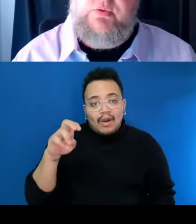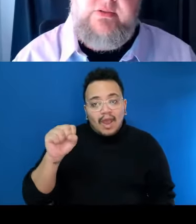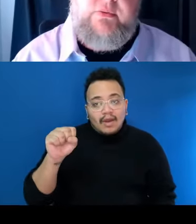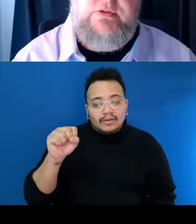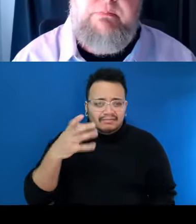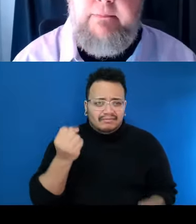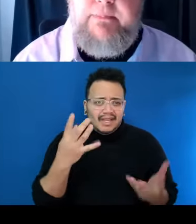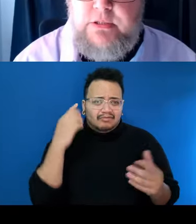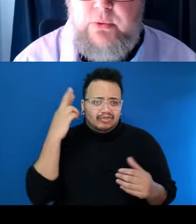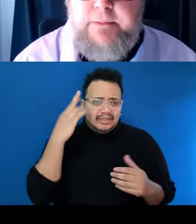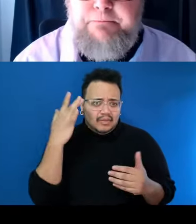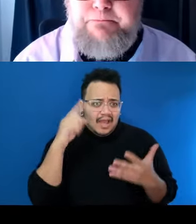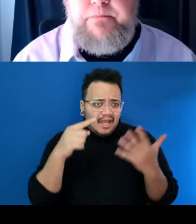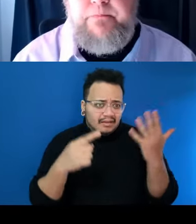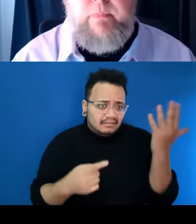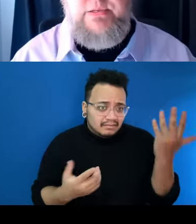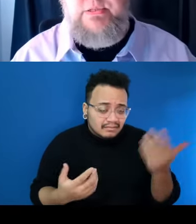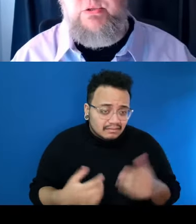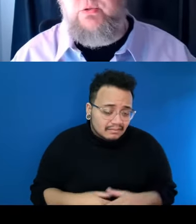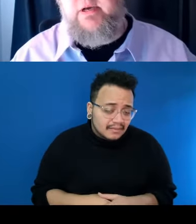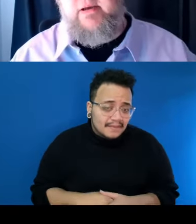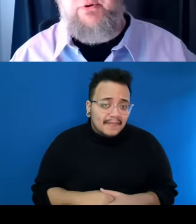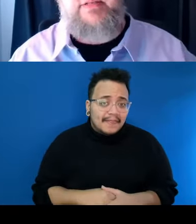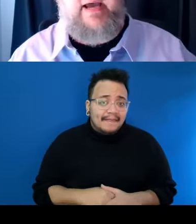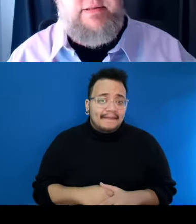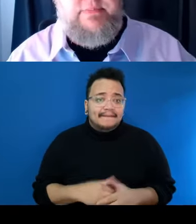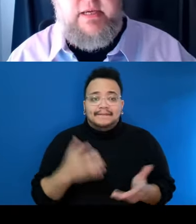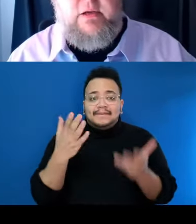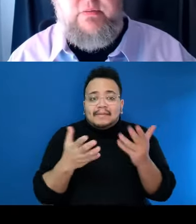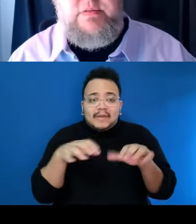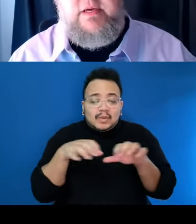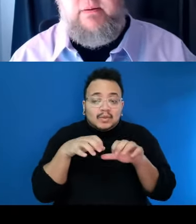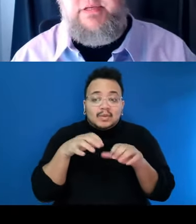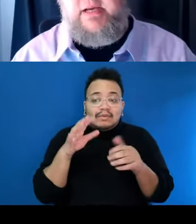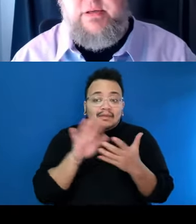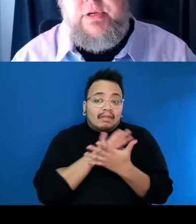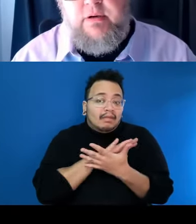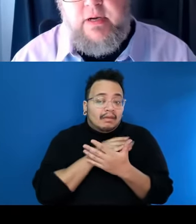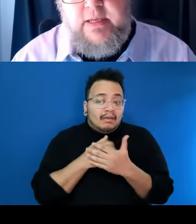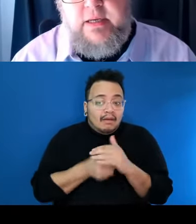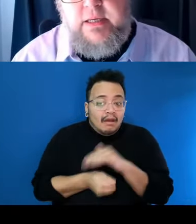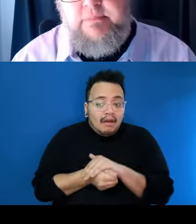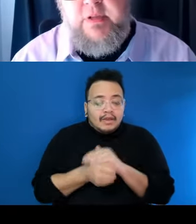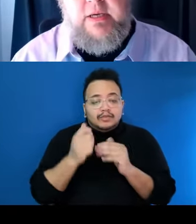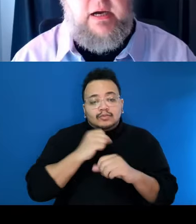that trans folks might be doing to protect themselves, protect their gender identity,